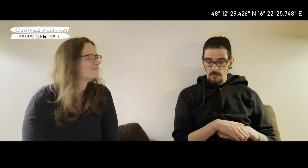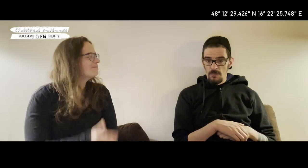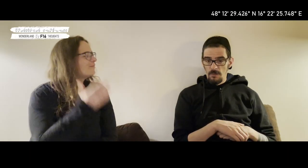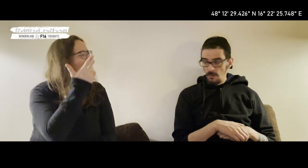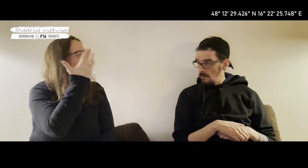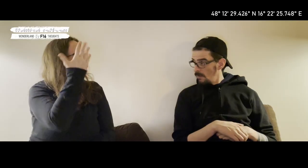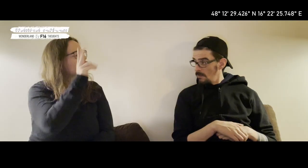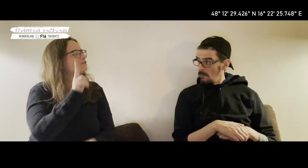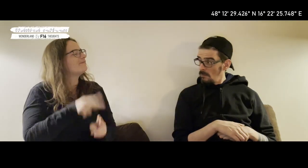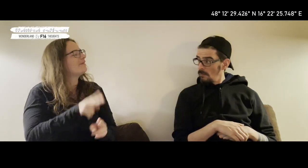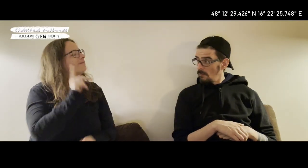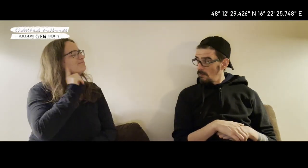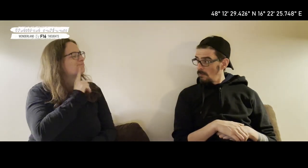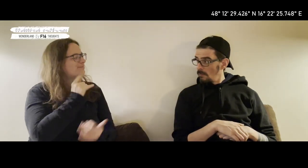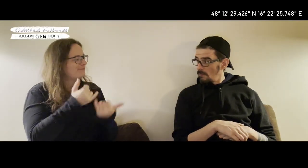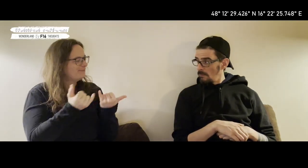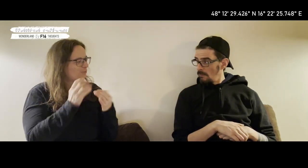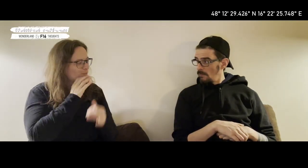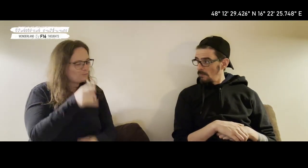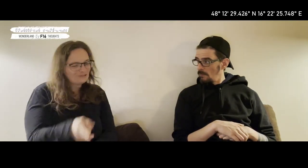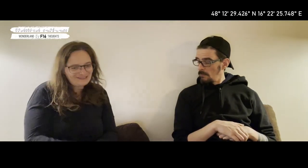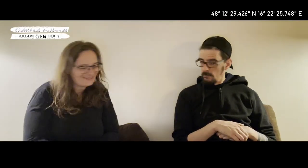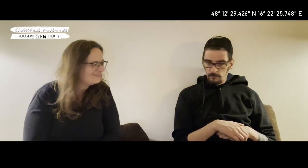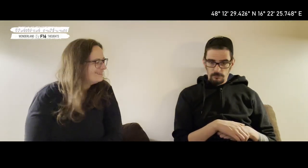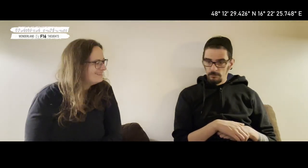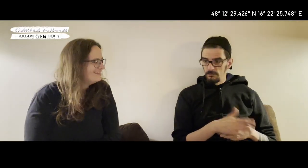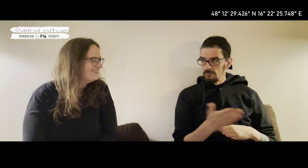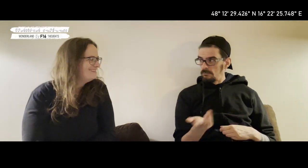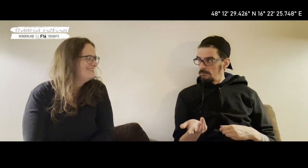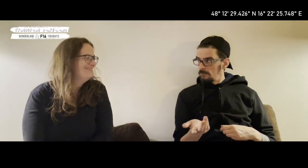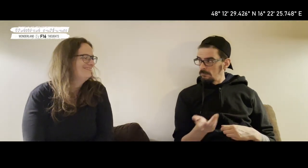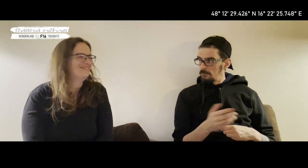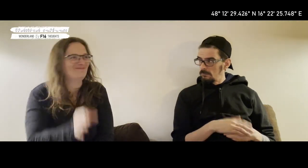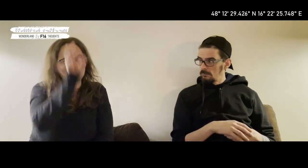Imagine if Carol Ann's mother was deaf. How would she communicate then?